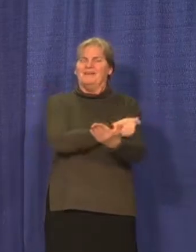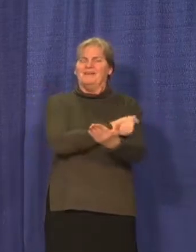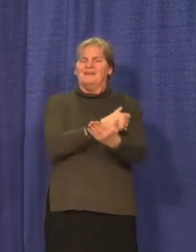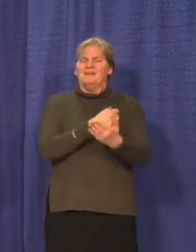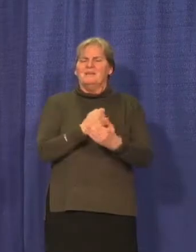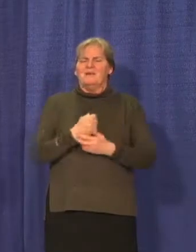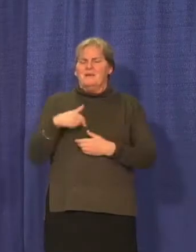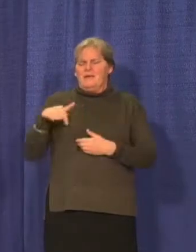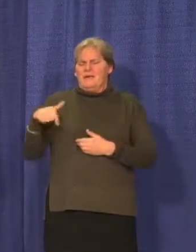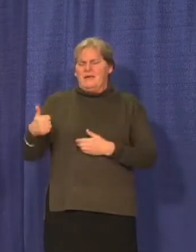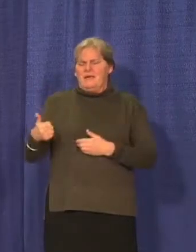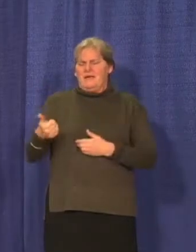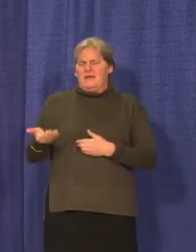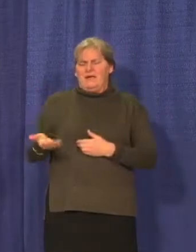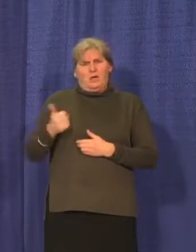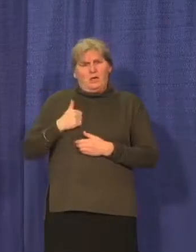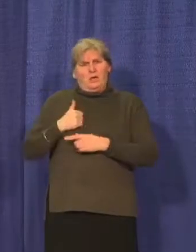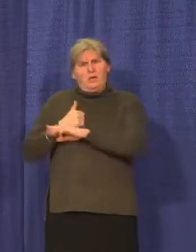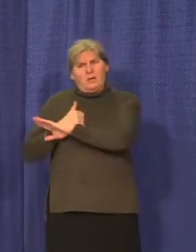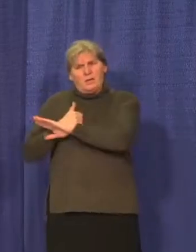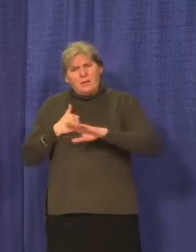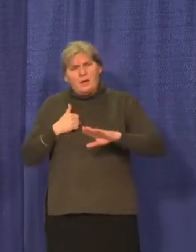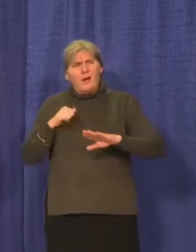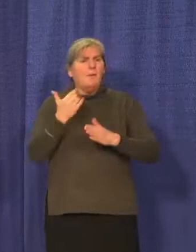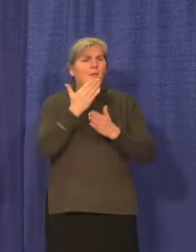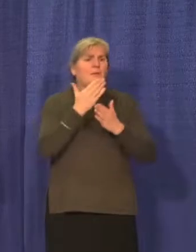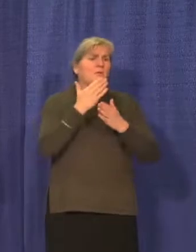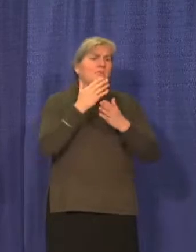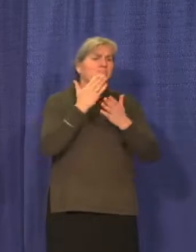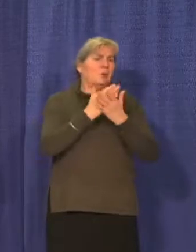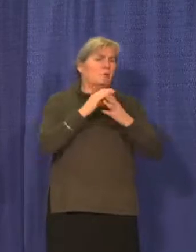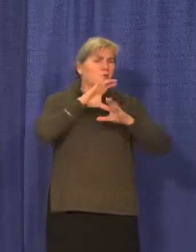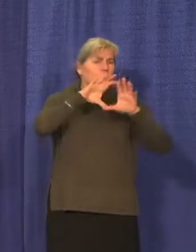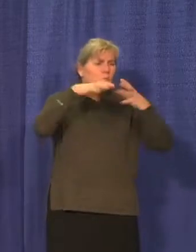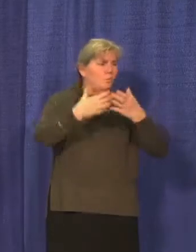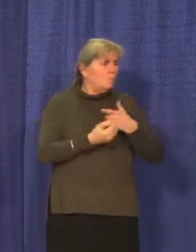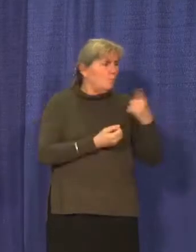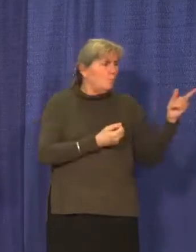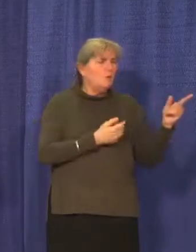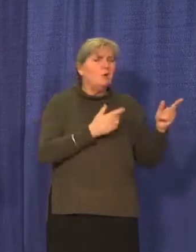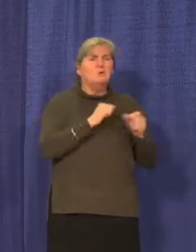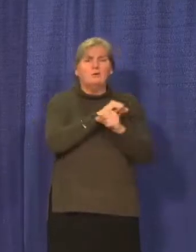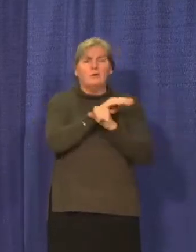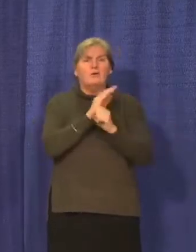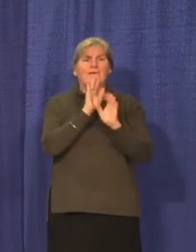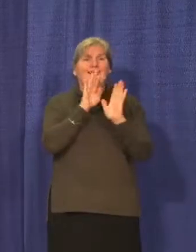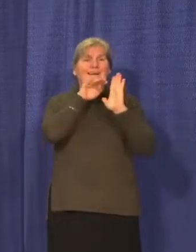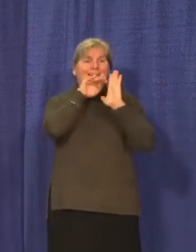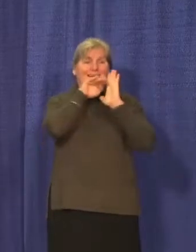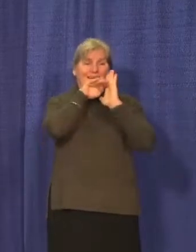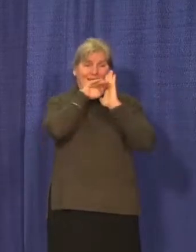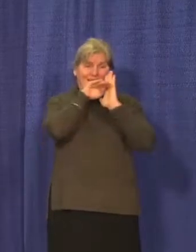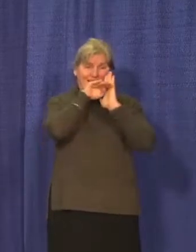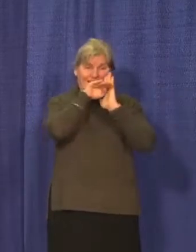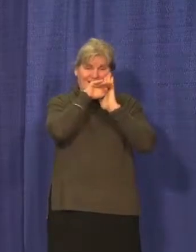situation in Canada, in other nations as well, where the vaccine strategies will plank the curve and that alone will